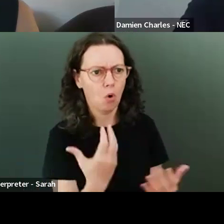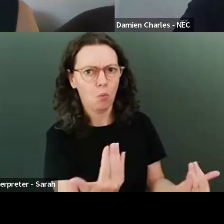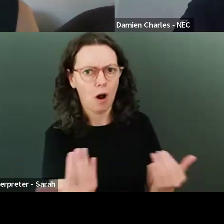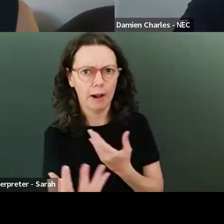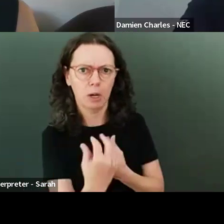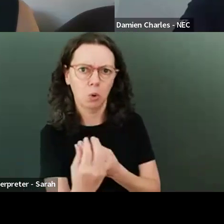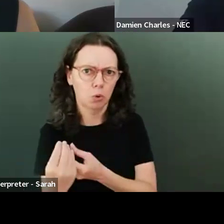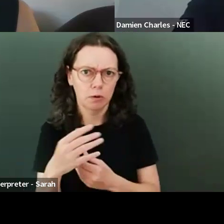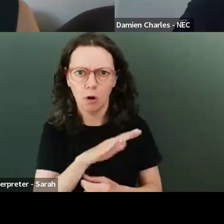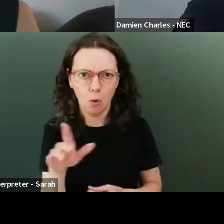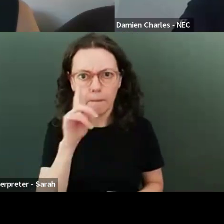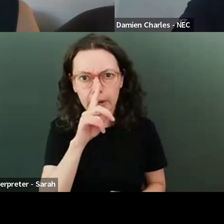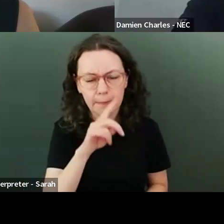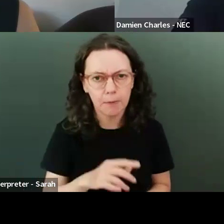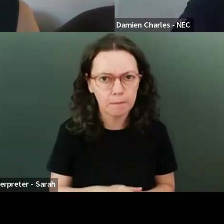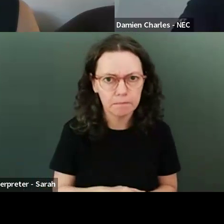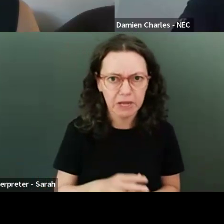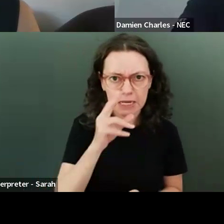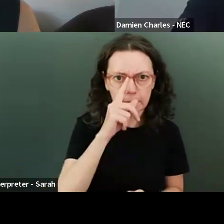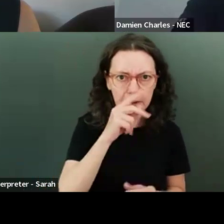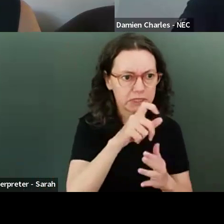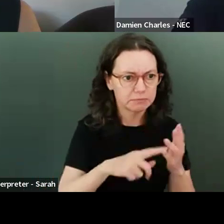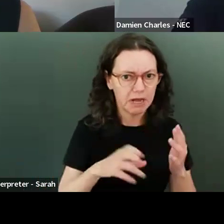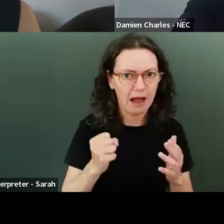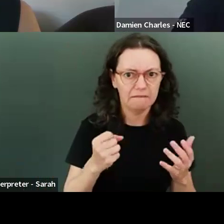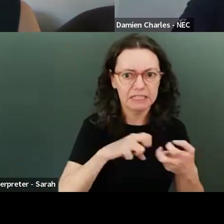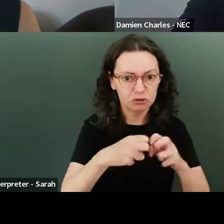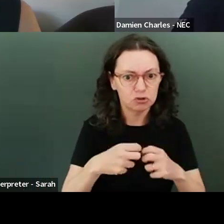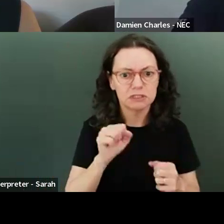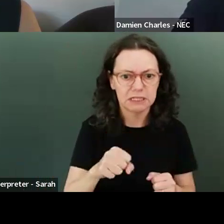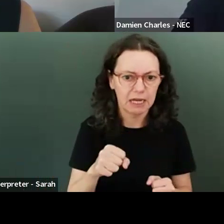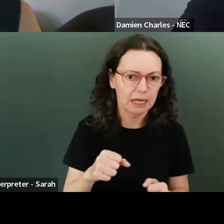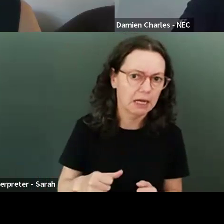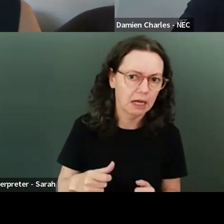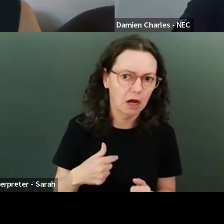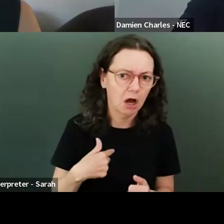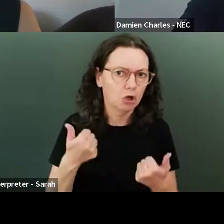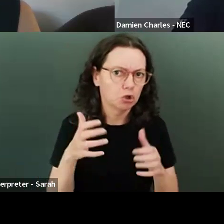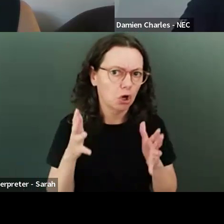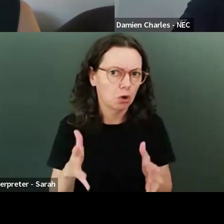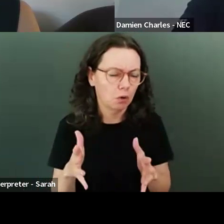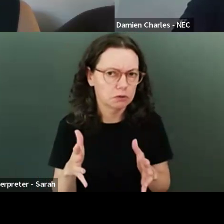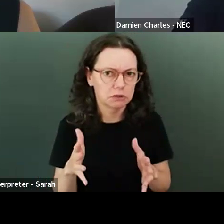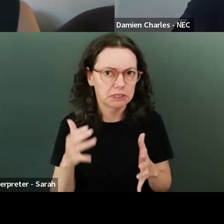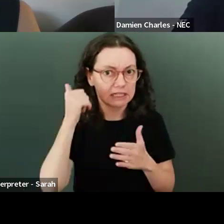and advising on all issues that young people with disability face. So I'm